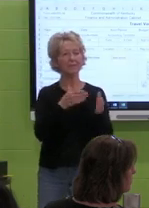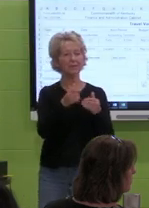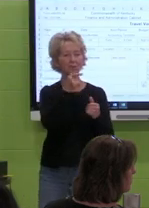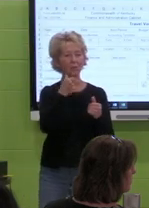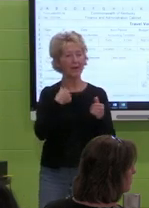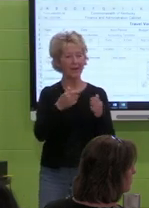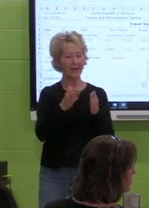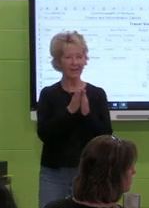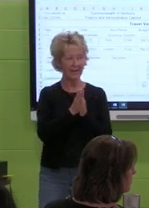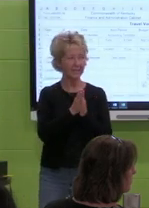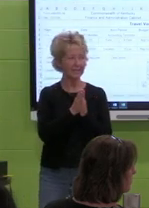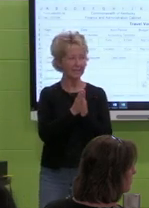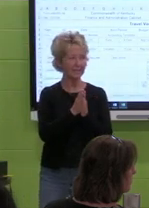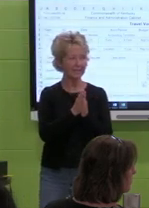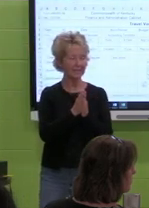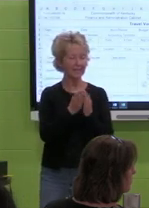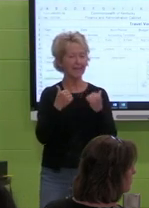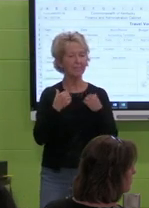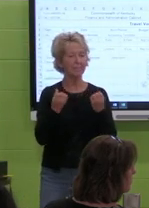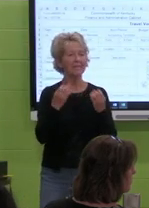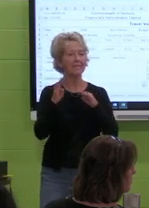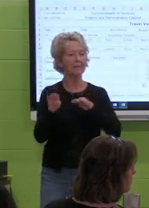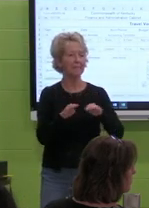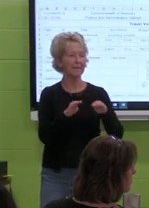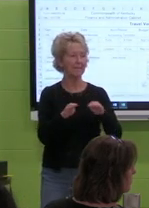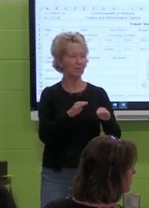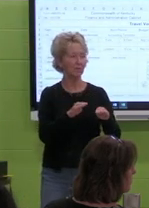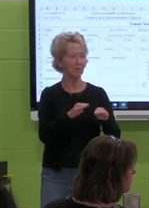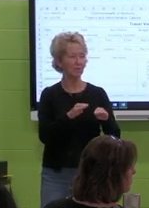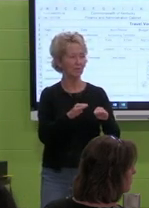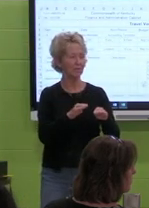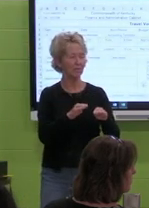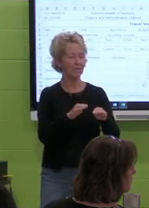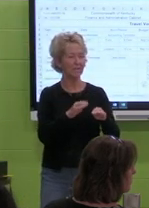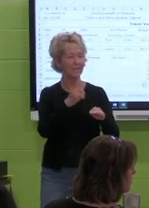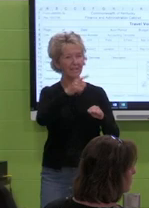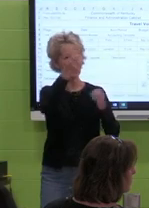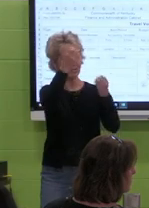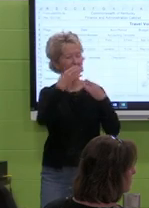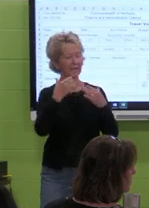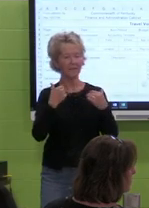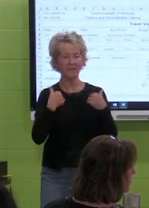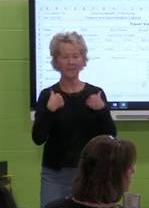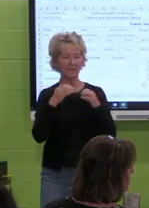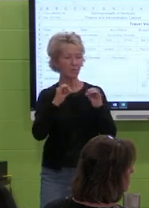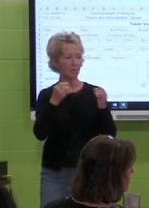have lots of behaviors no matter where I ask is we have no money for that this has been almost